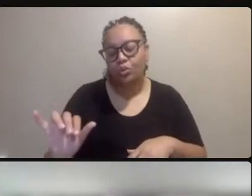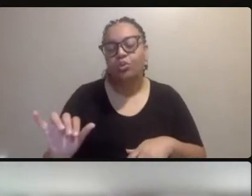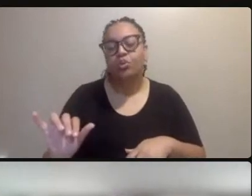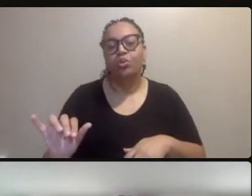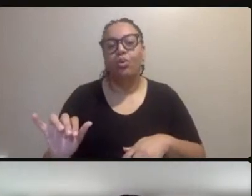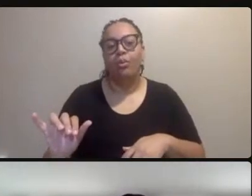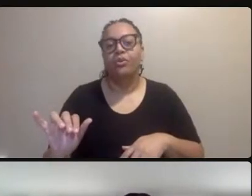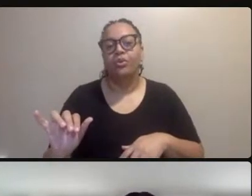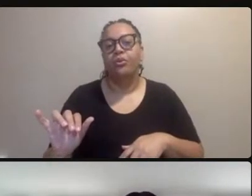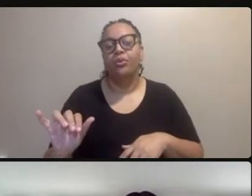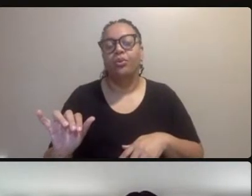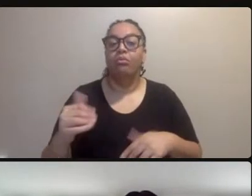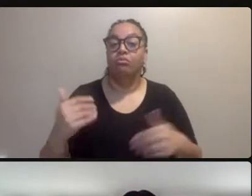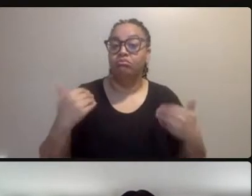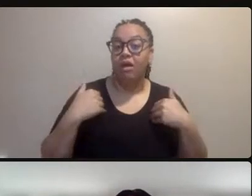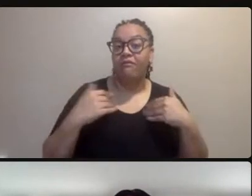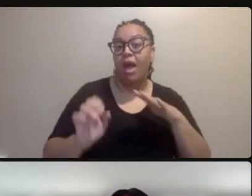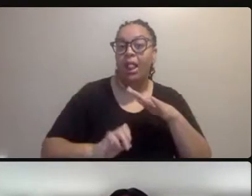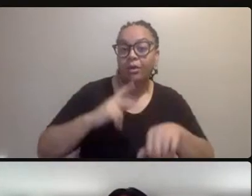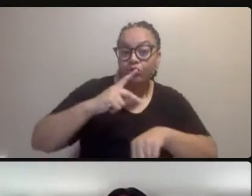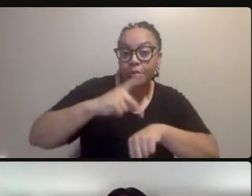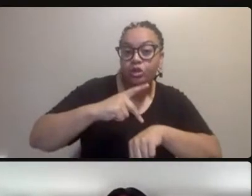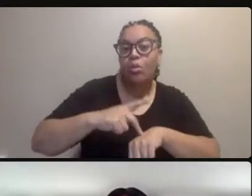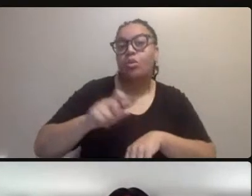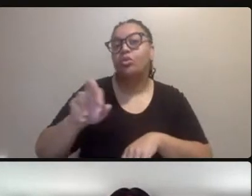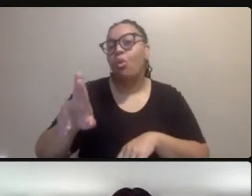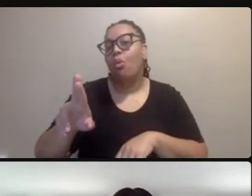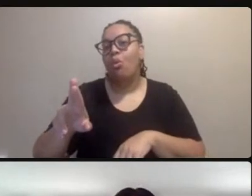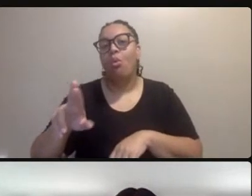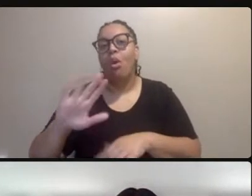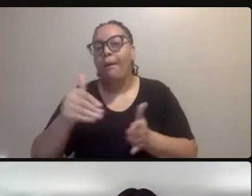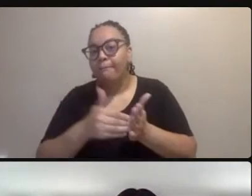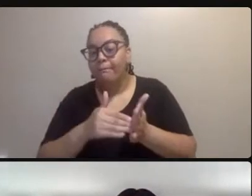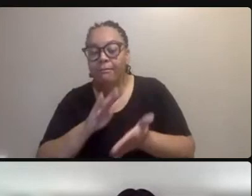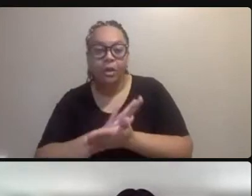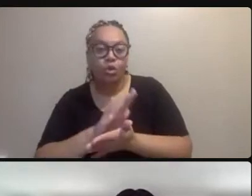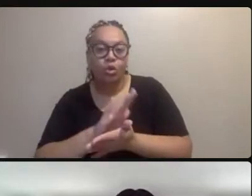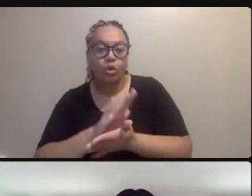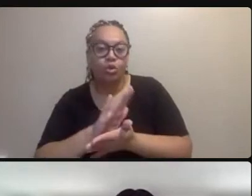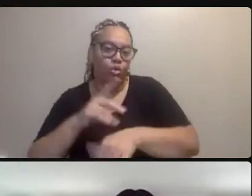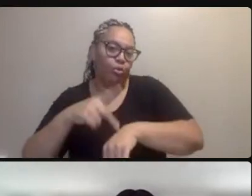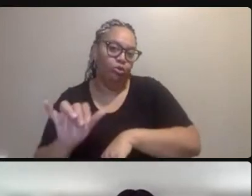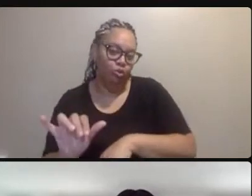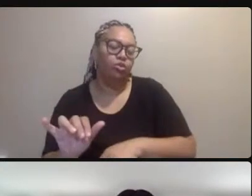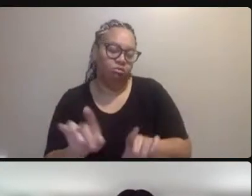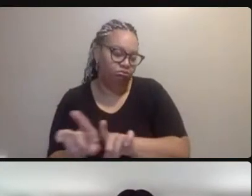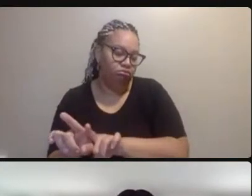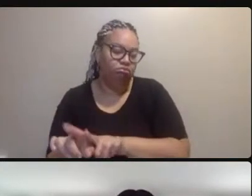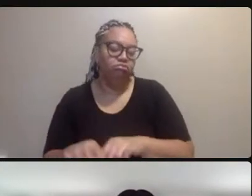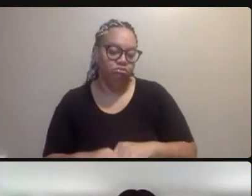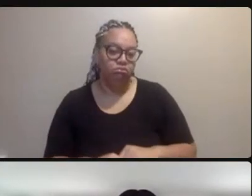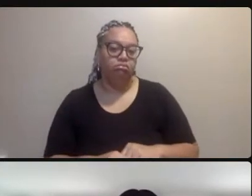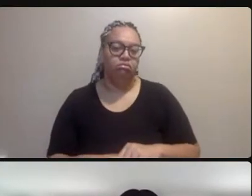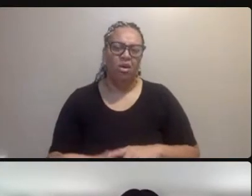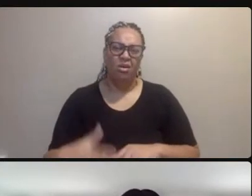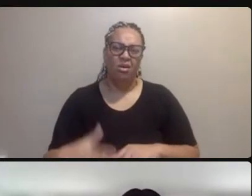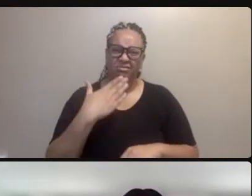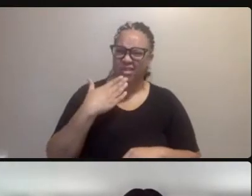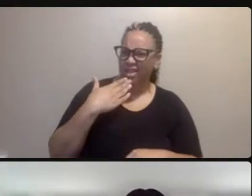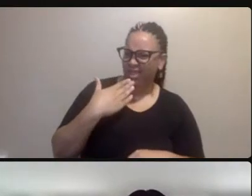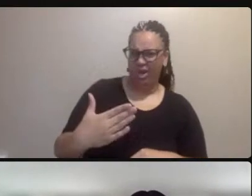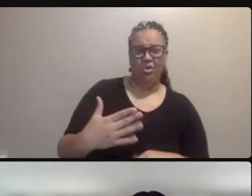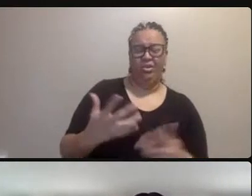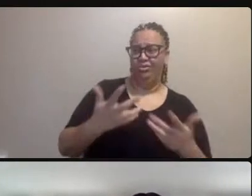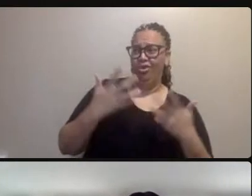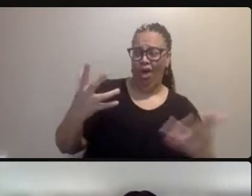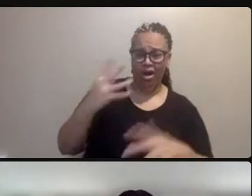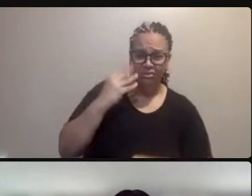RECRUITING TEACHERS AND